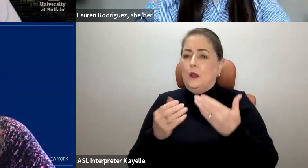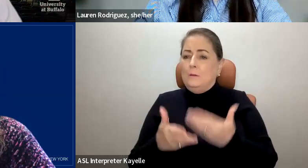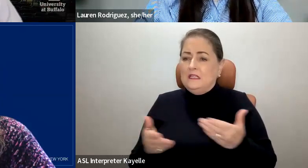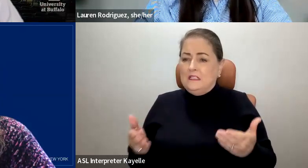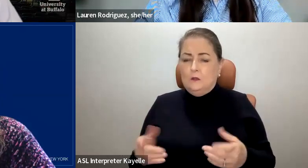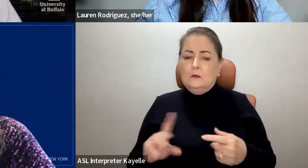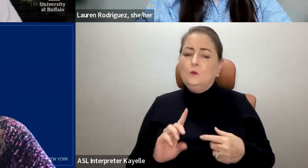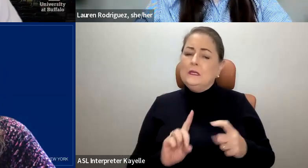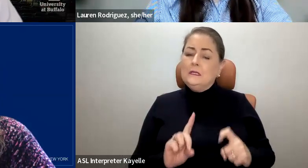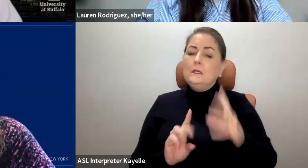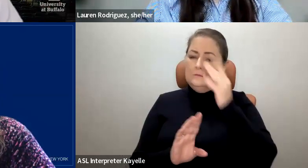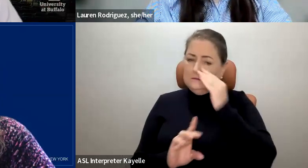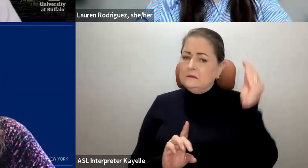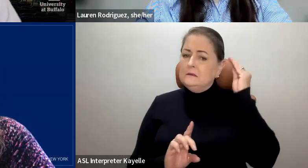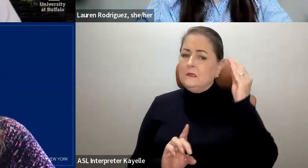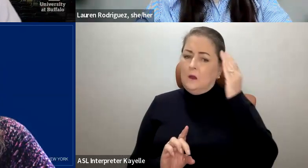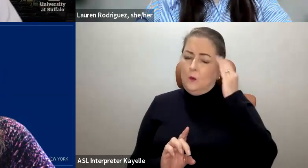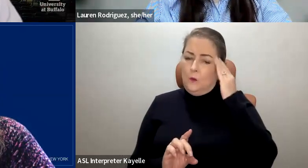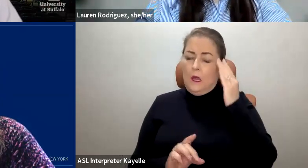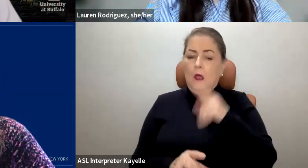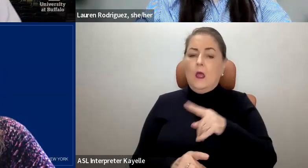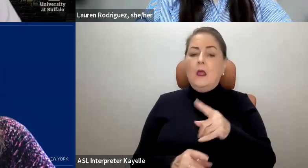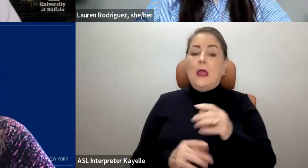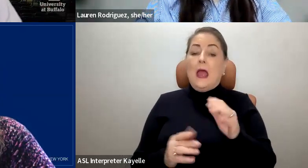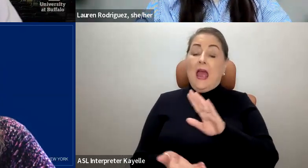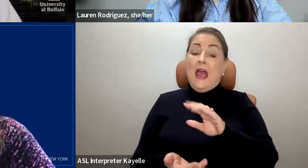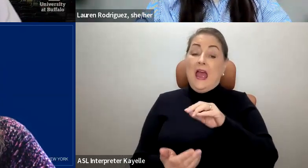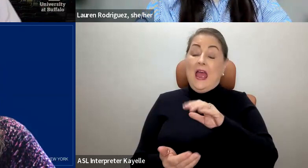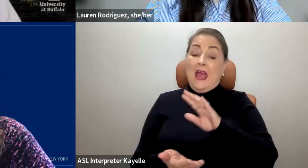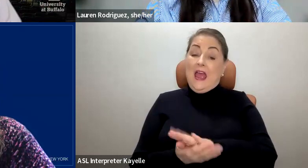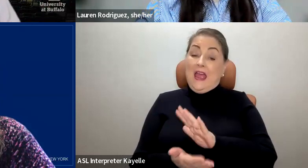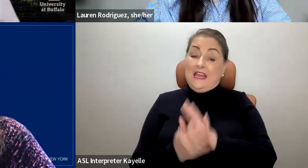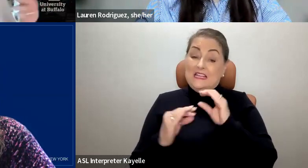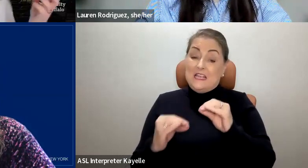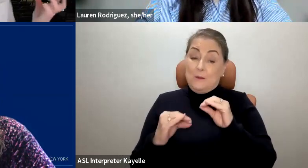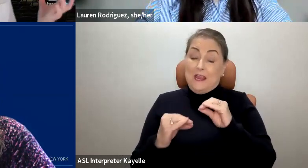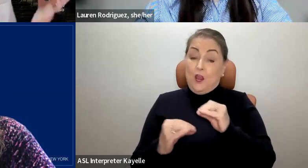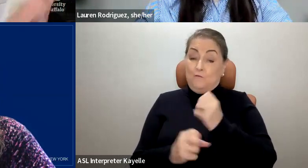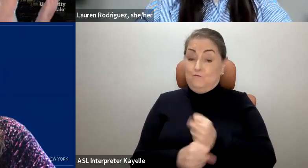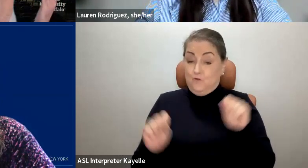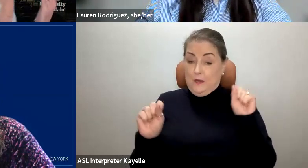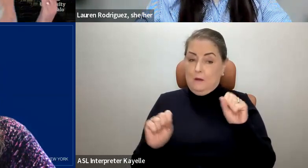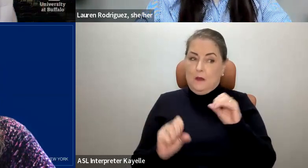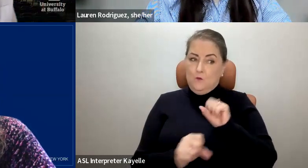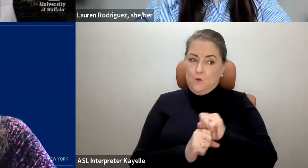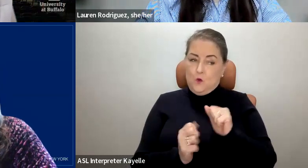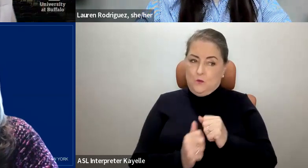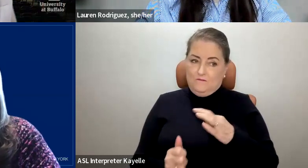need to be aware of some of those academic freedom questions and work with faculty around that kind of balance between